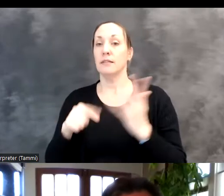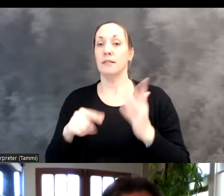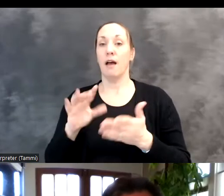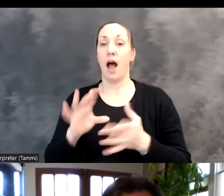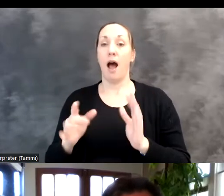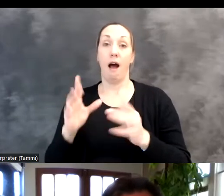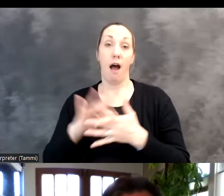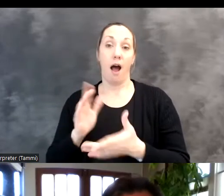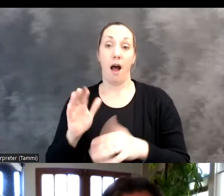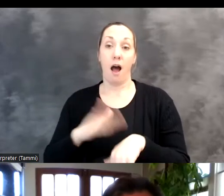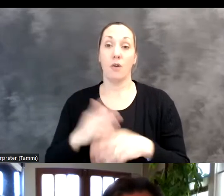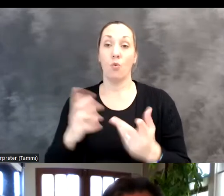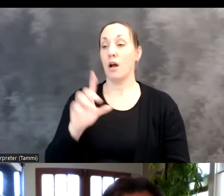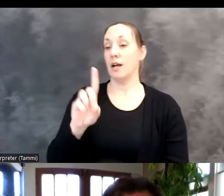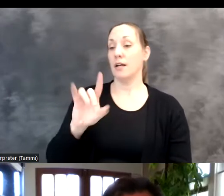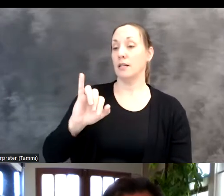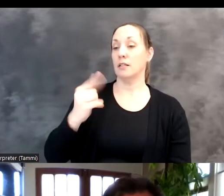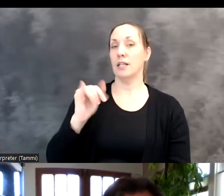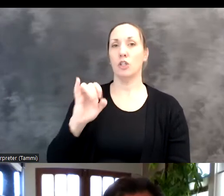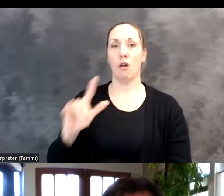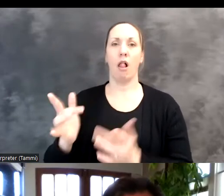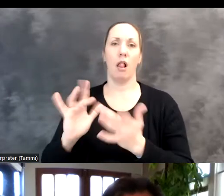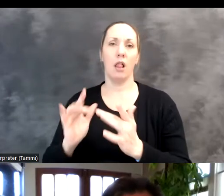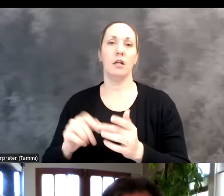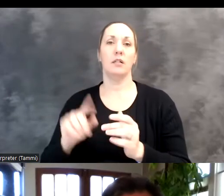ly actually, U.K., Europe, U.S., on digital T